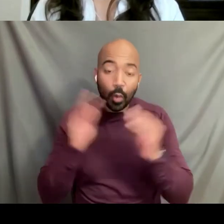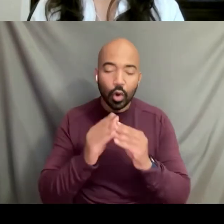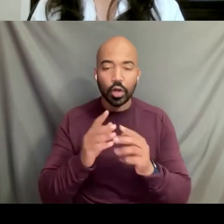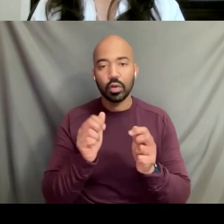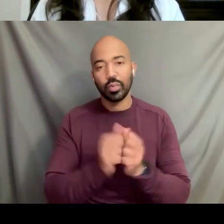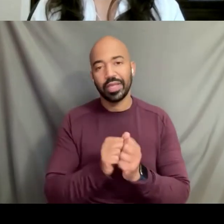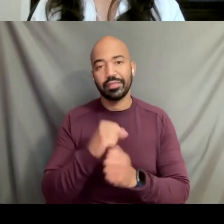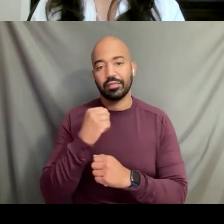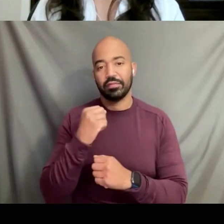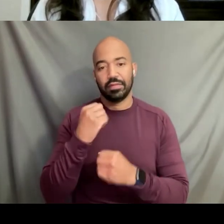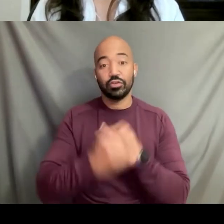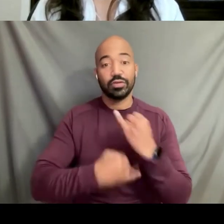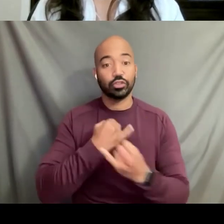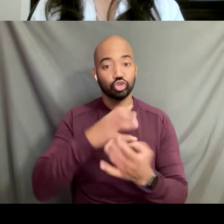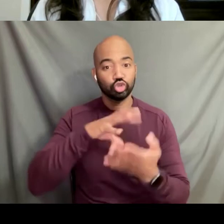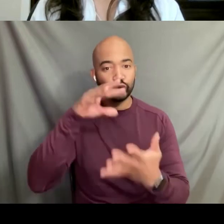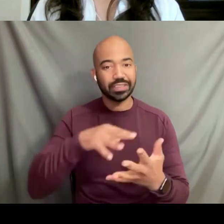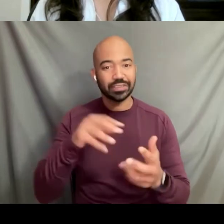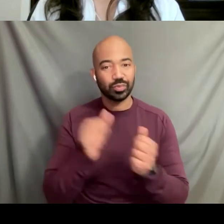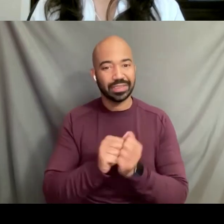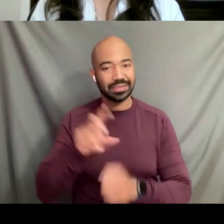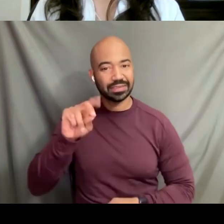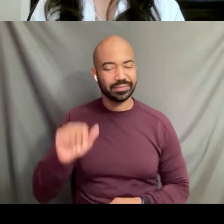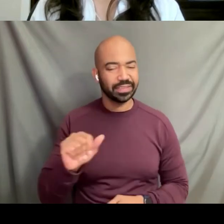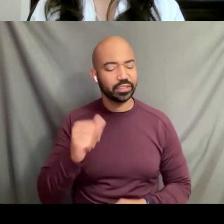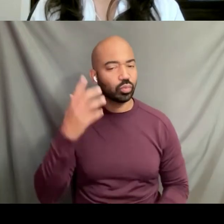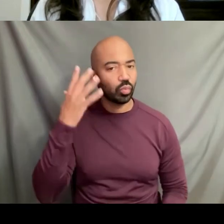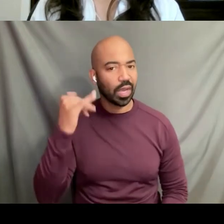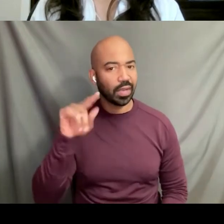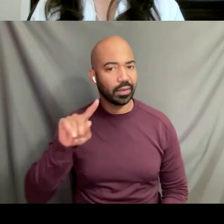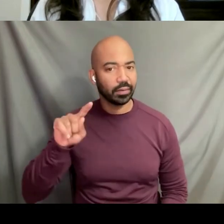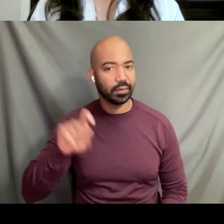And I provided this answer, that international students with disabilities